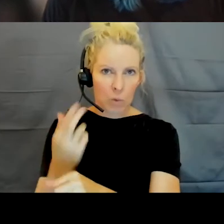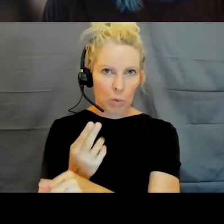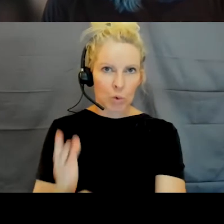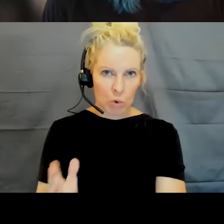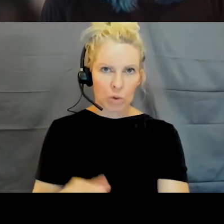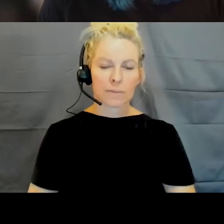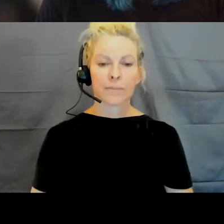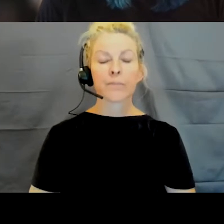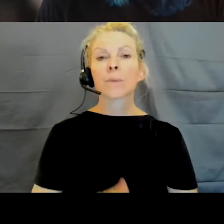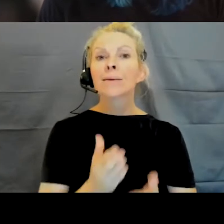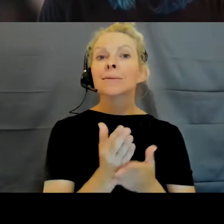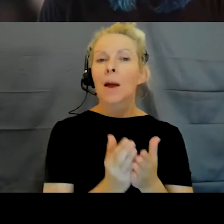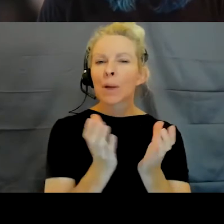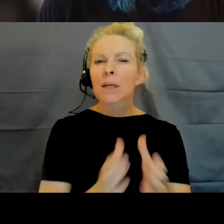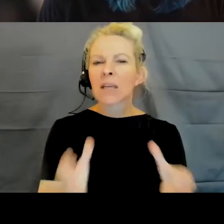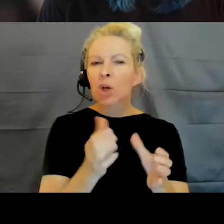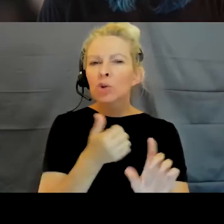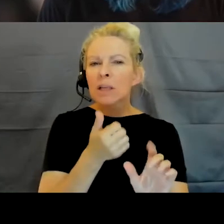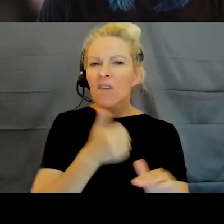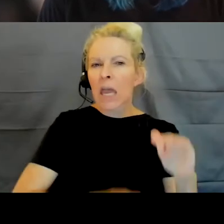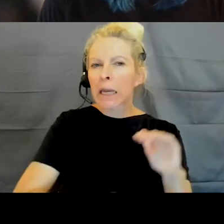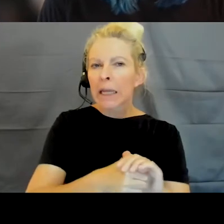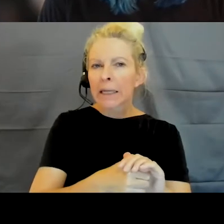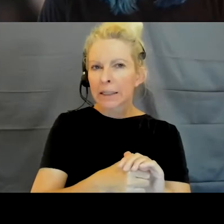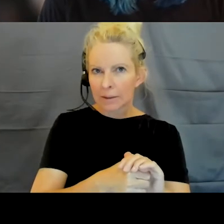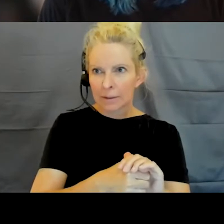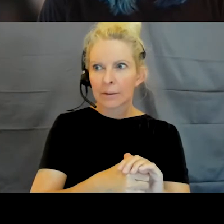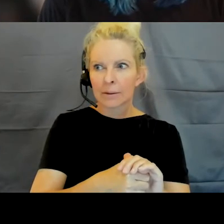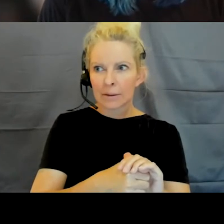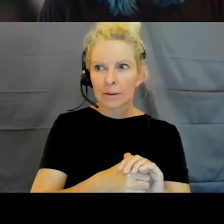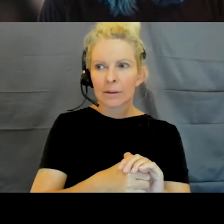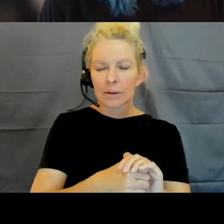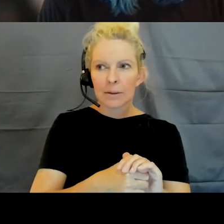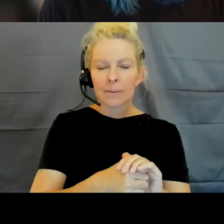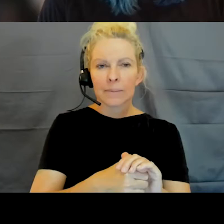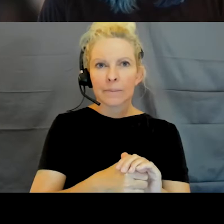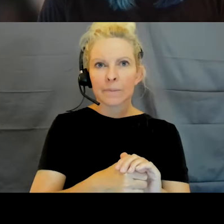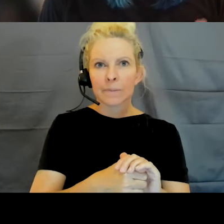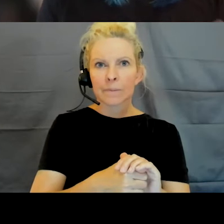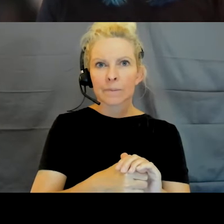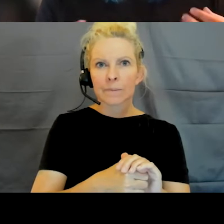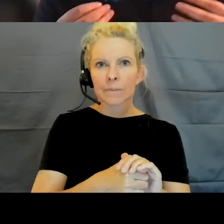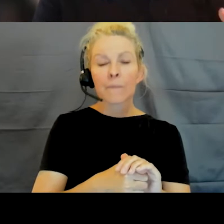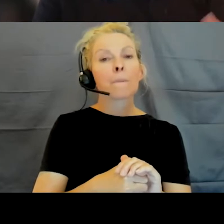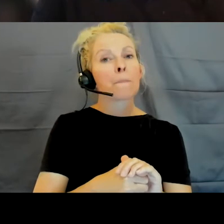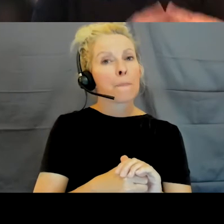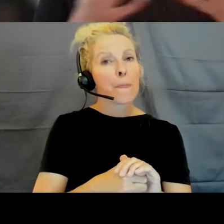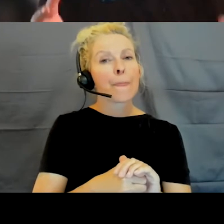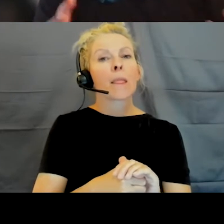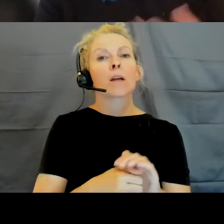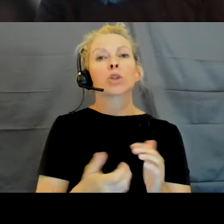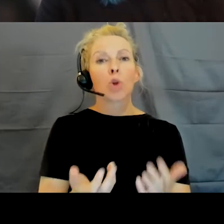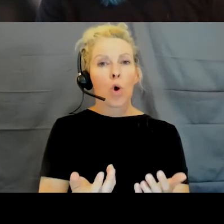container is hidden. So, I guess, the thing that could trigger this check in your accessibility